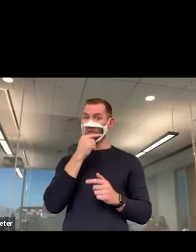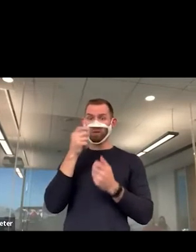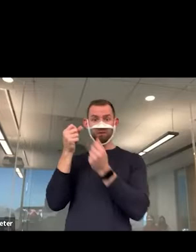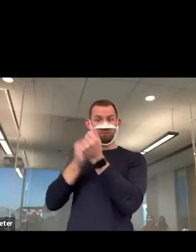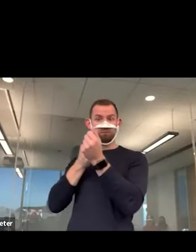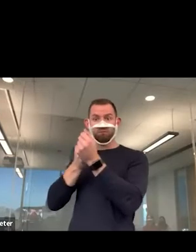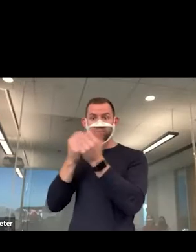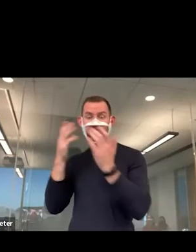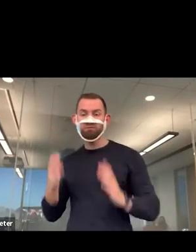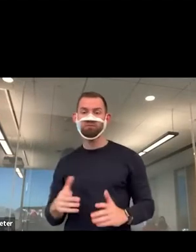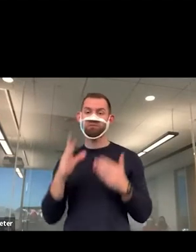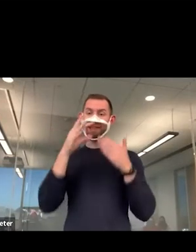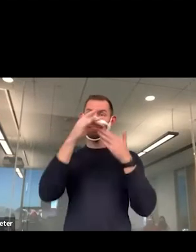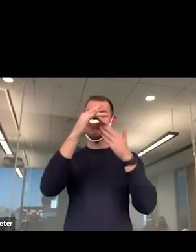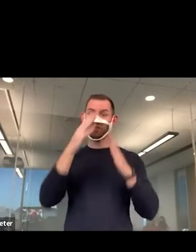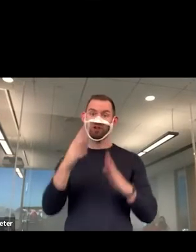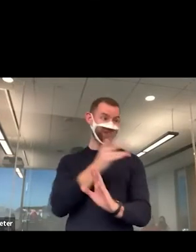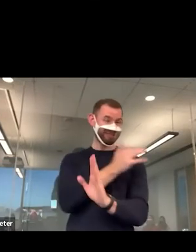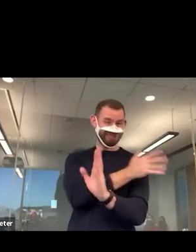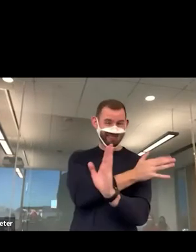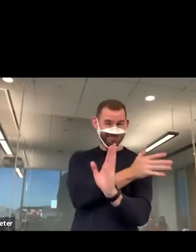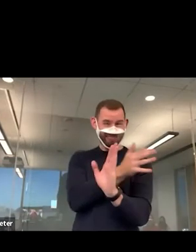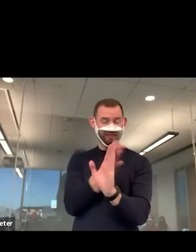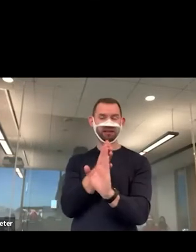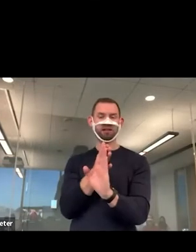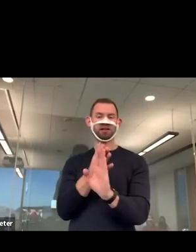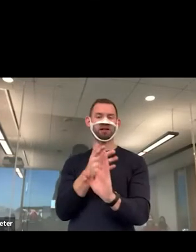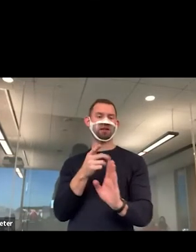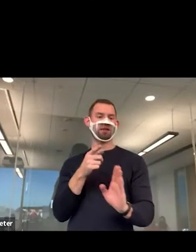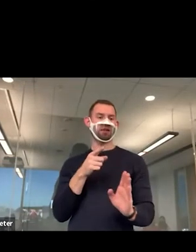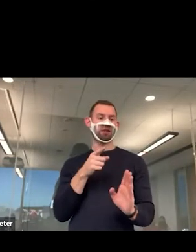um i was the beneficiary of all the great stuff that they did